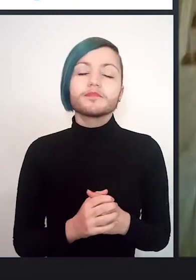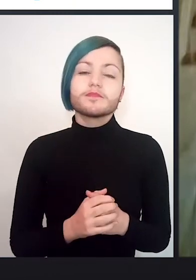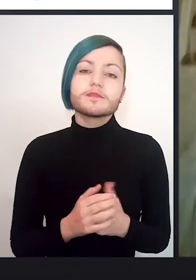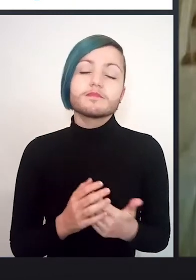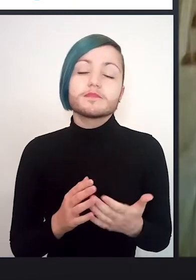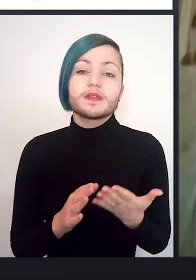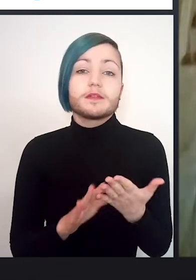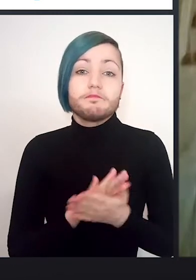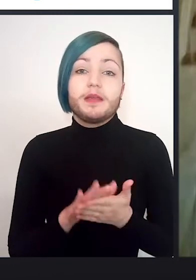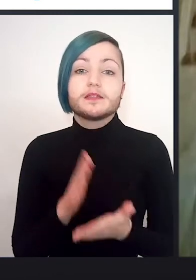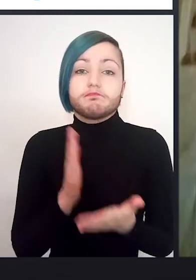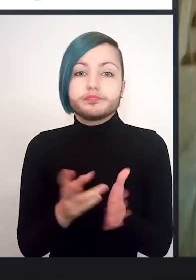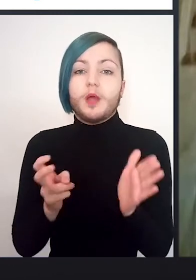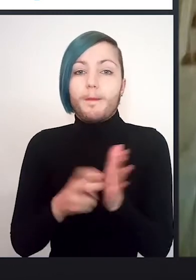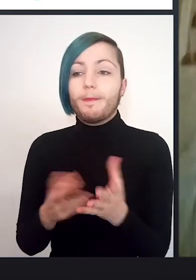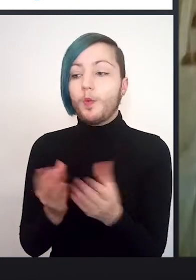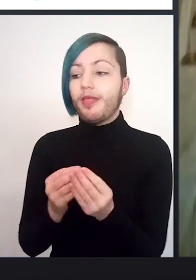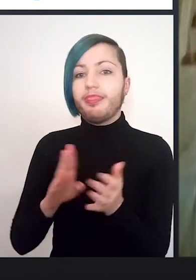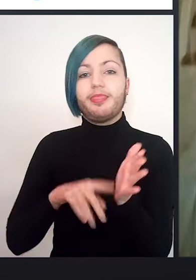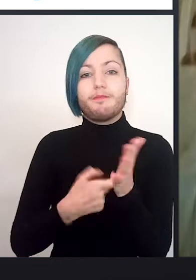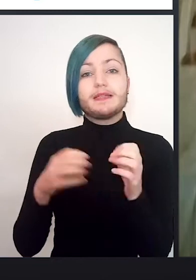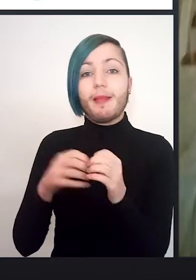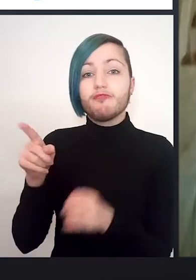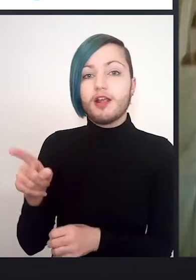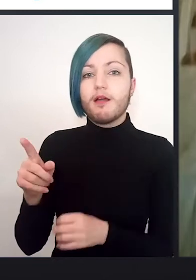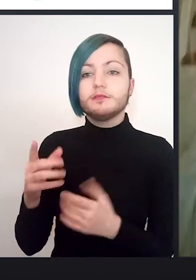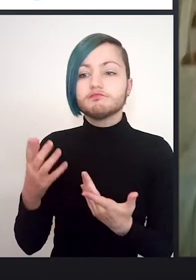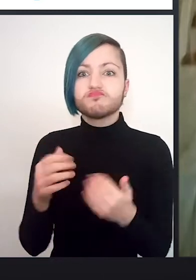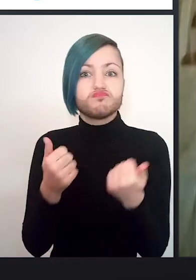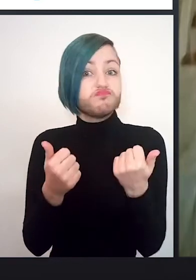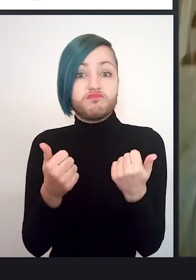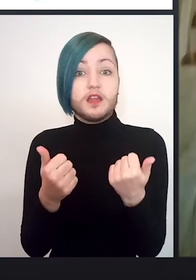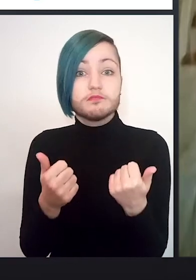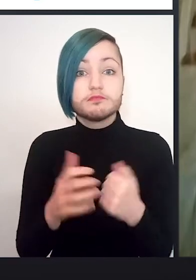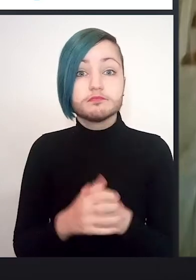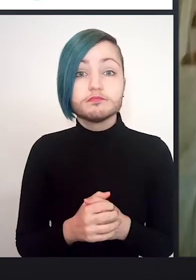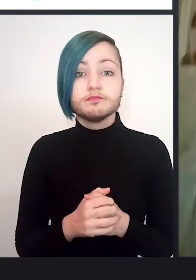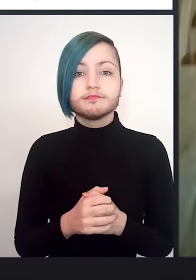The actual appointment with Mr Bellringer himself was fine, I was surprised at how